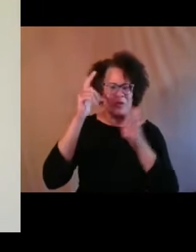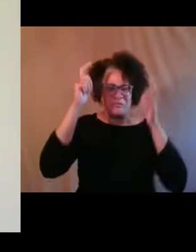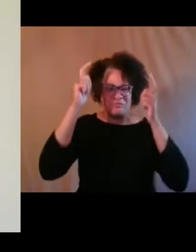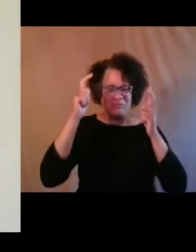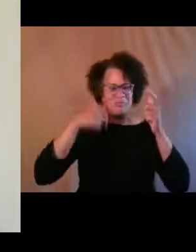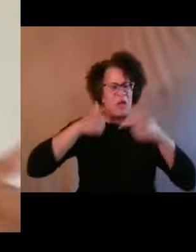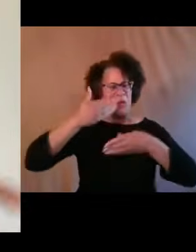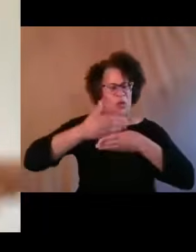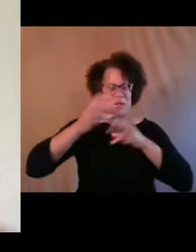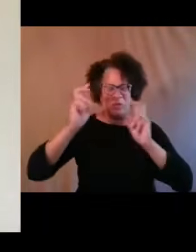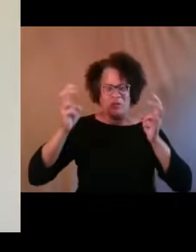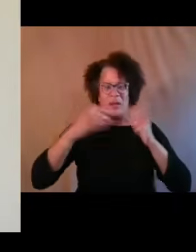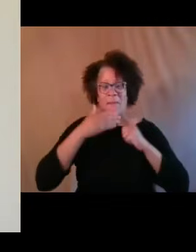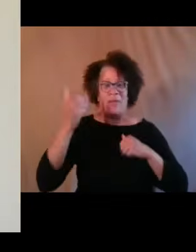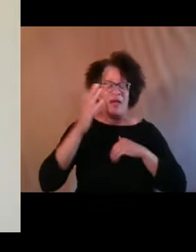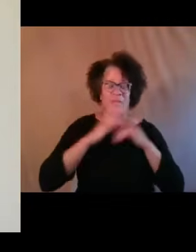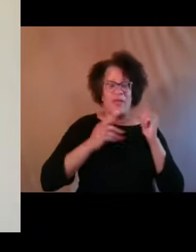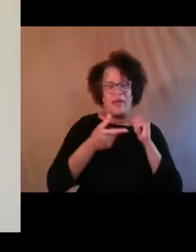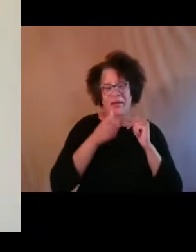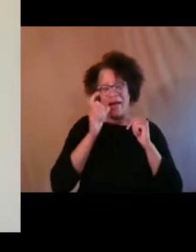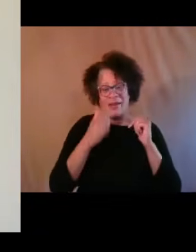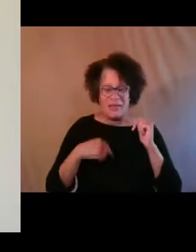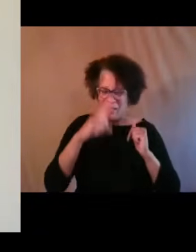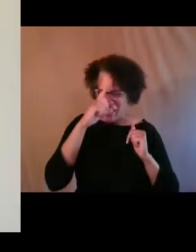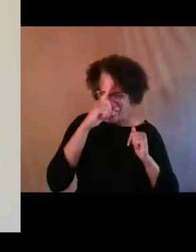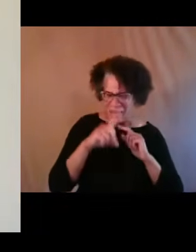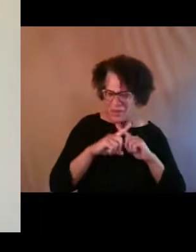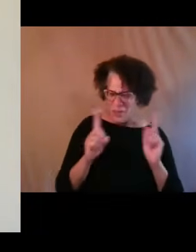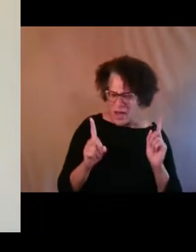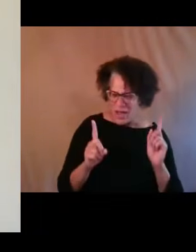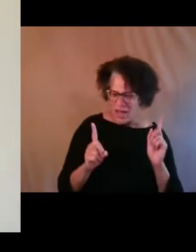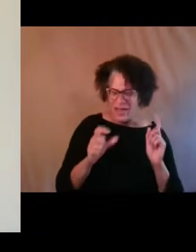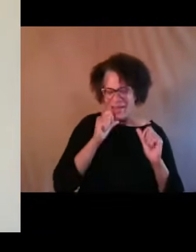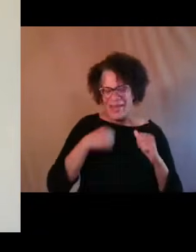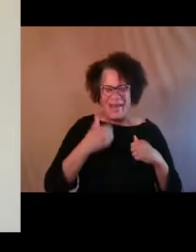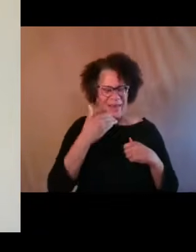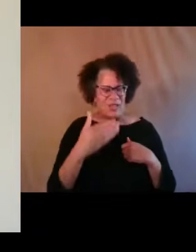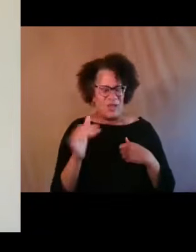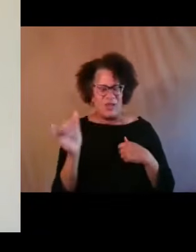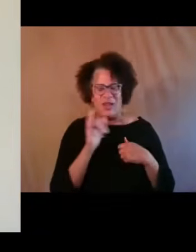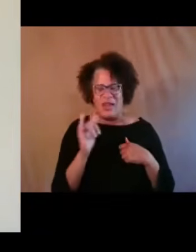Better than a cocktail, I think, but not as good as brushing my own hair